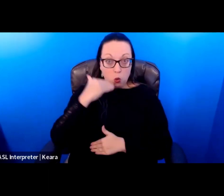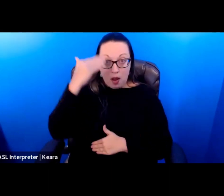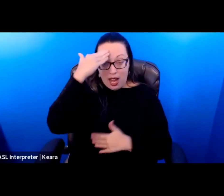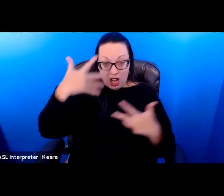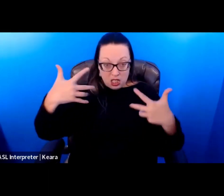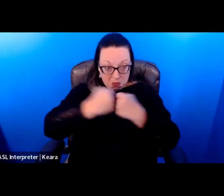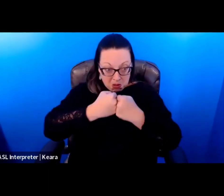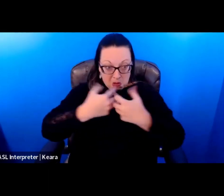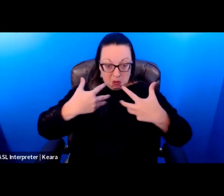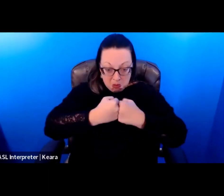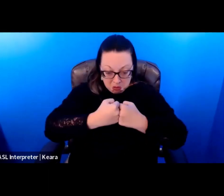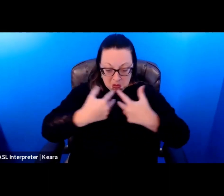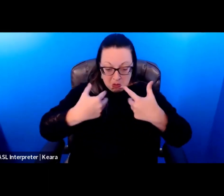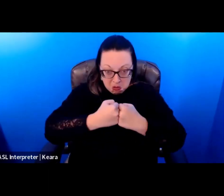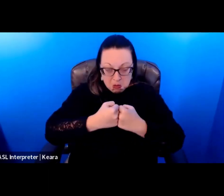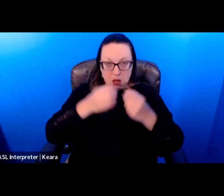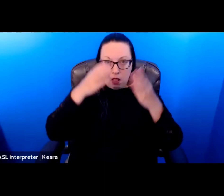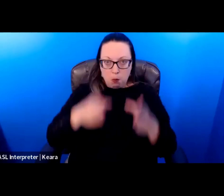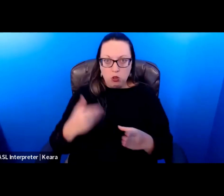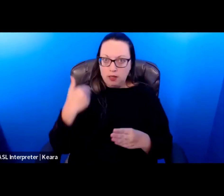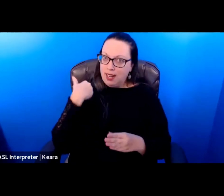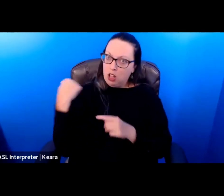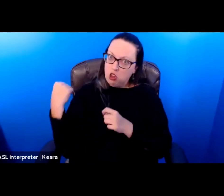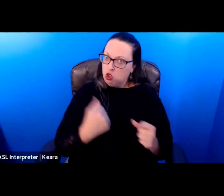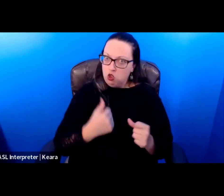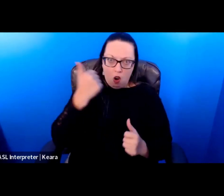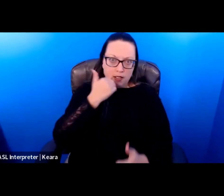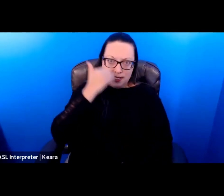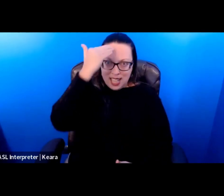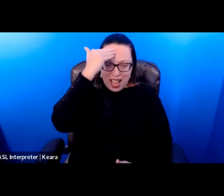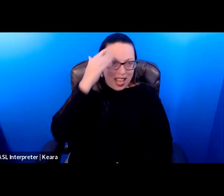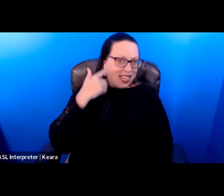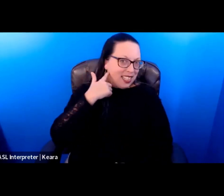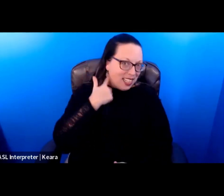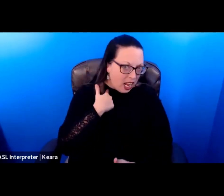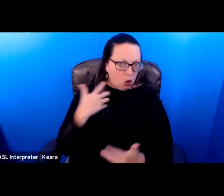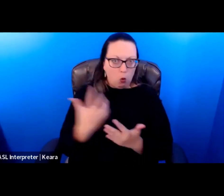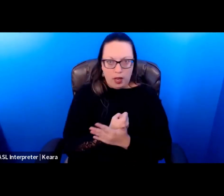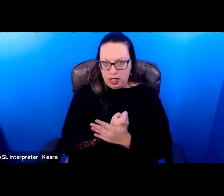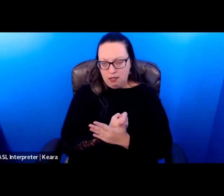know, they normally win the battle. So for years, I just crashed into people fell out of